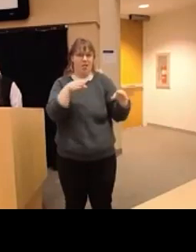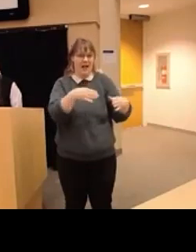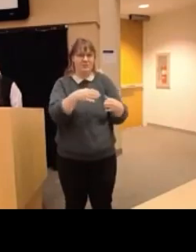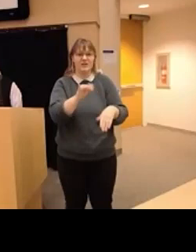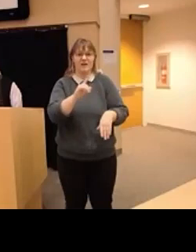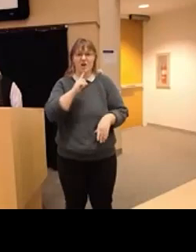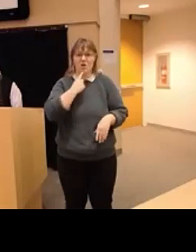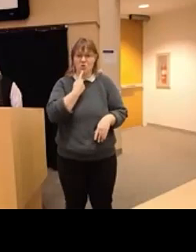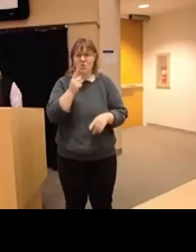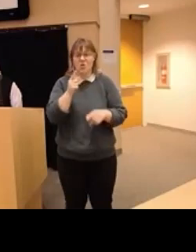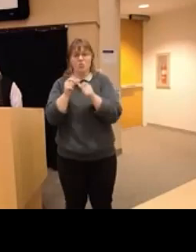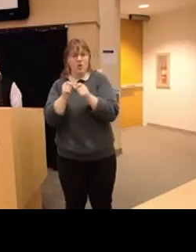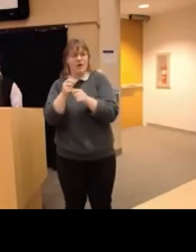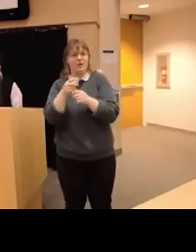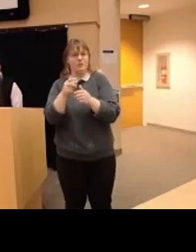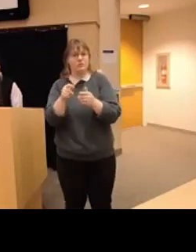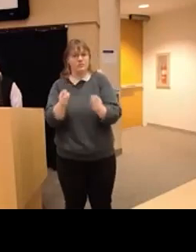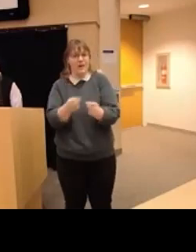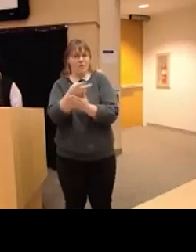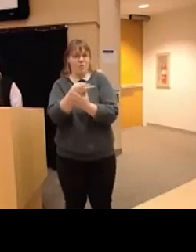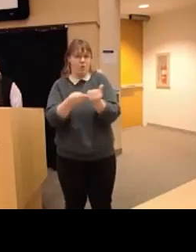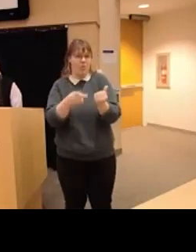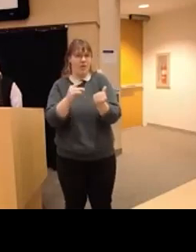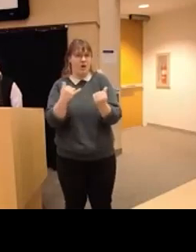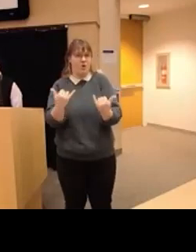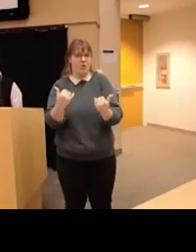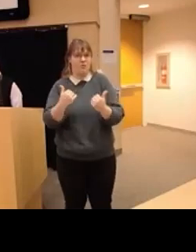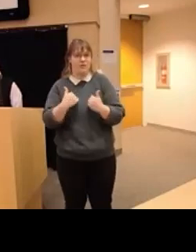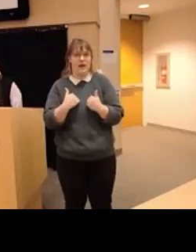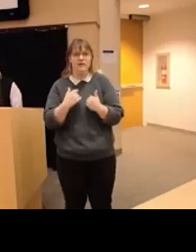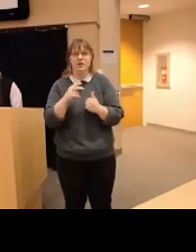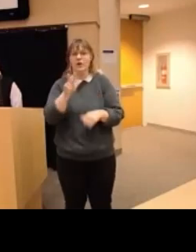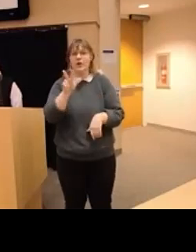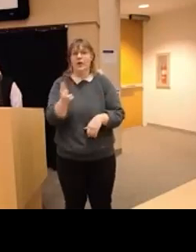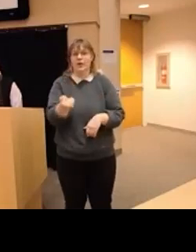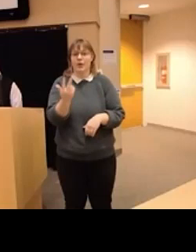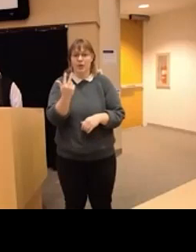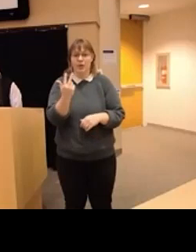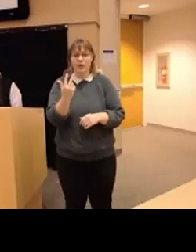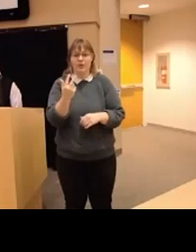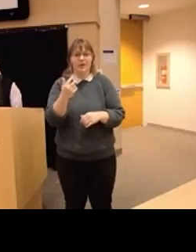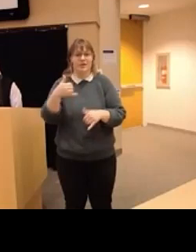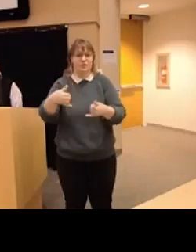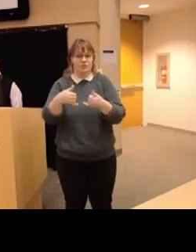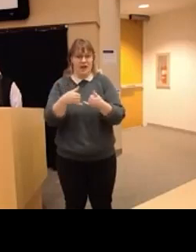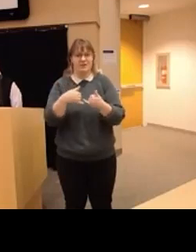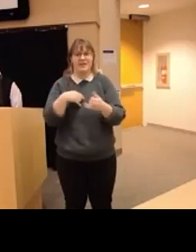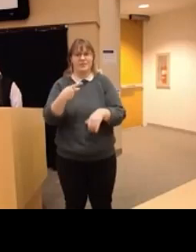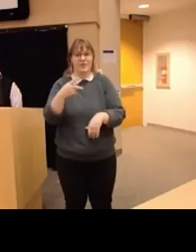and chronic pain he currently holds uh three anit grants as Pi and five other grants as